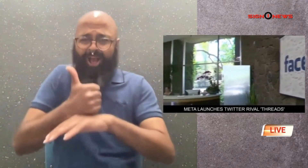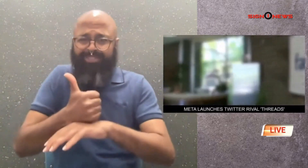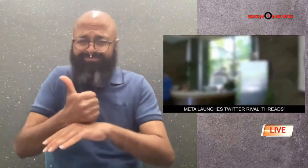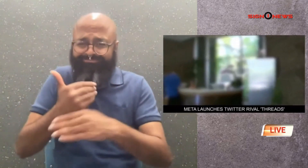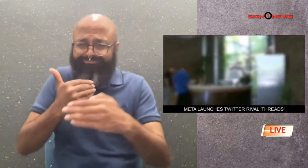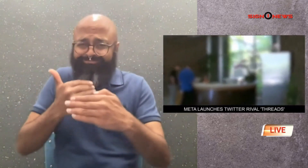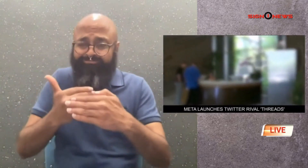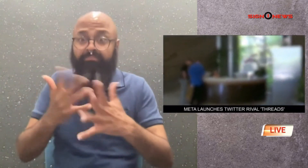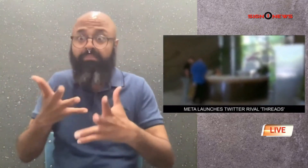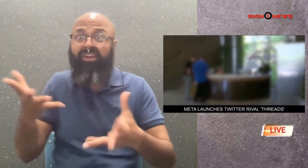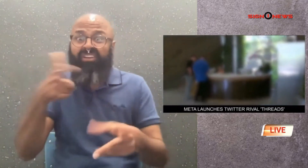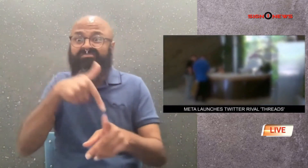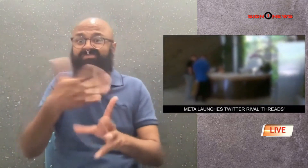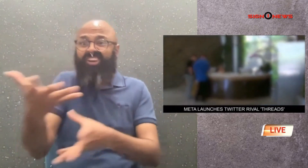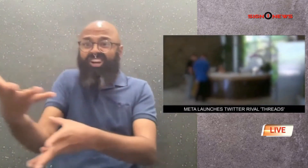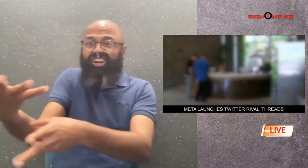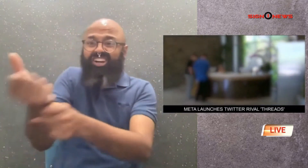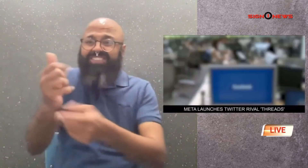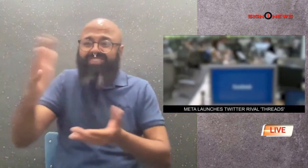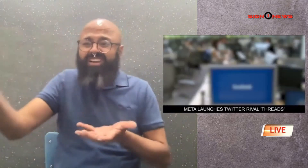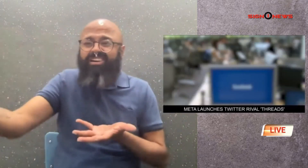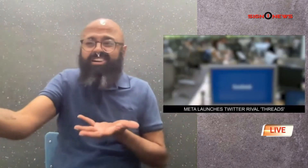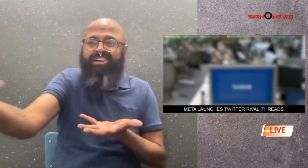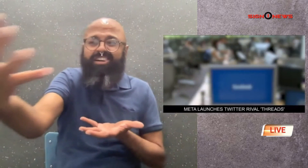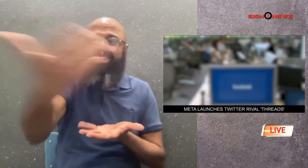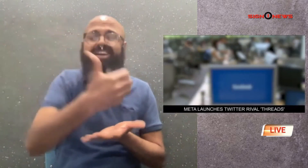It received 10 million signups within hours of its launch